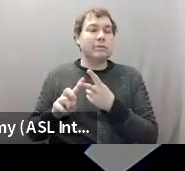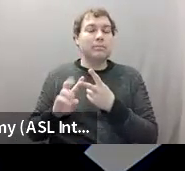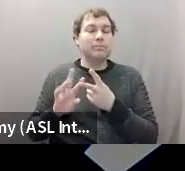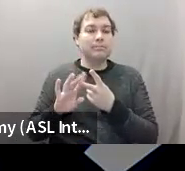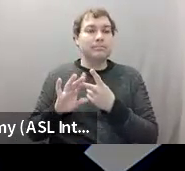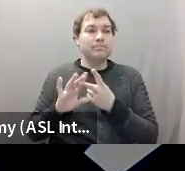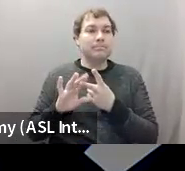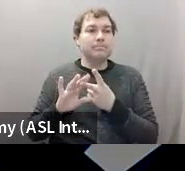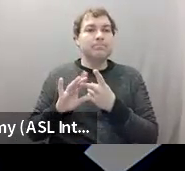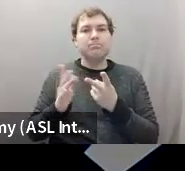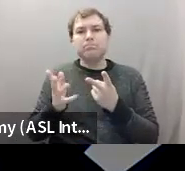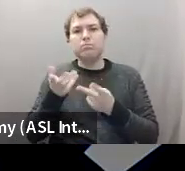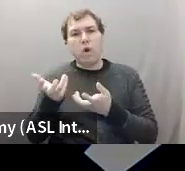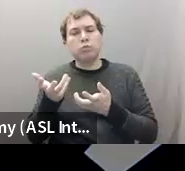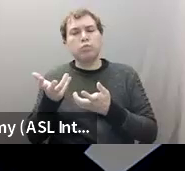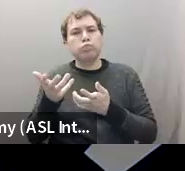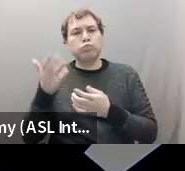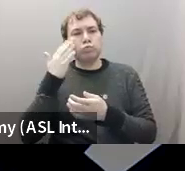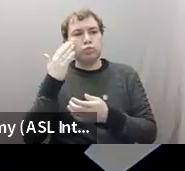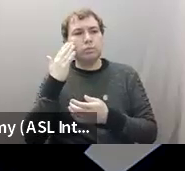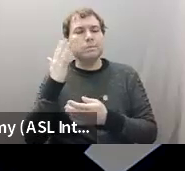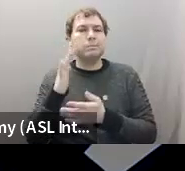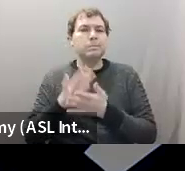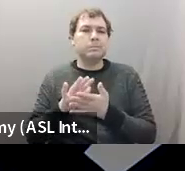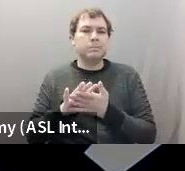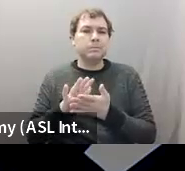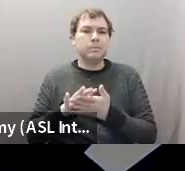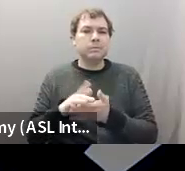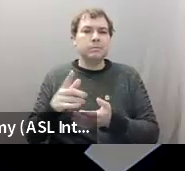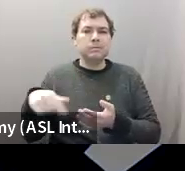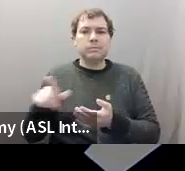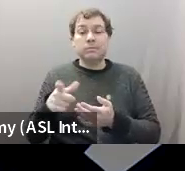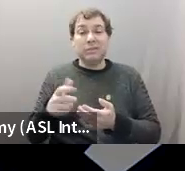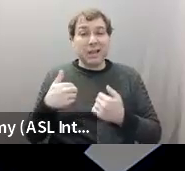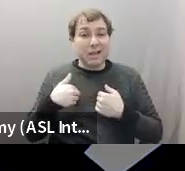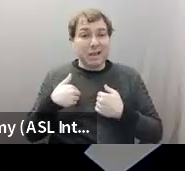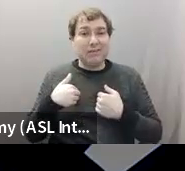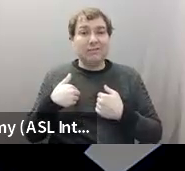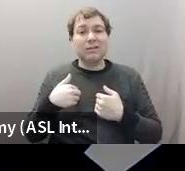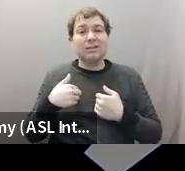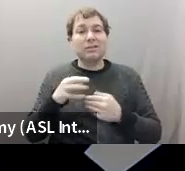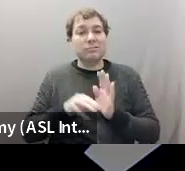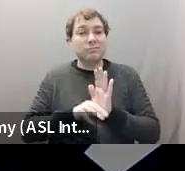Lynnie Downum-Hanzal: and they also wanted to know, like. Lynnie Downum-Hanzal: you know? How do they have maturity classes, you know.